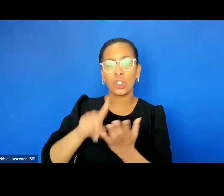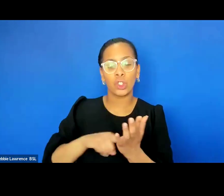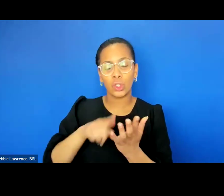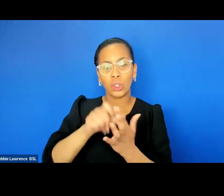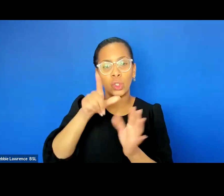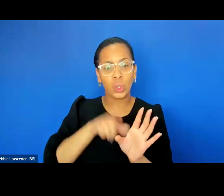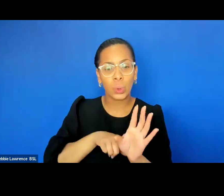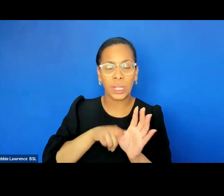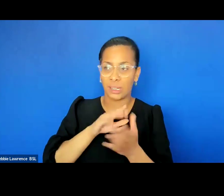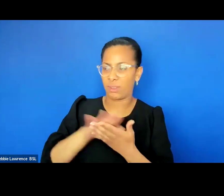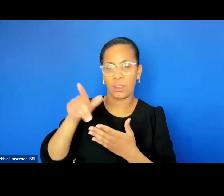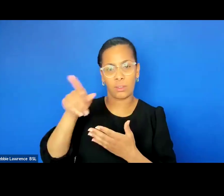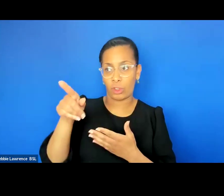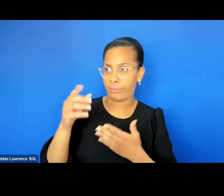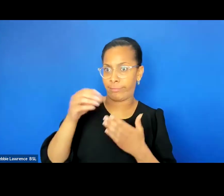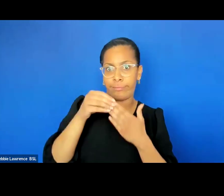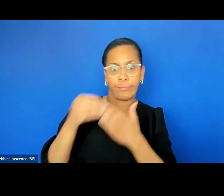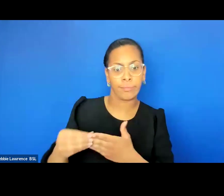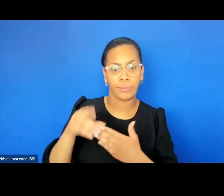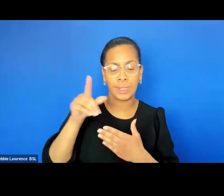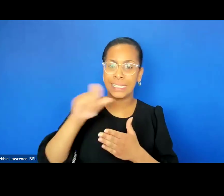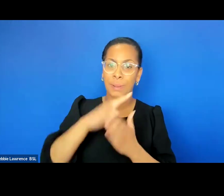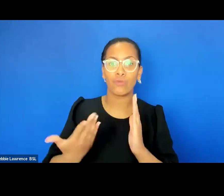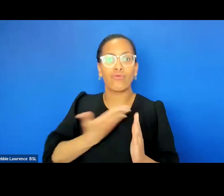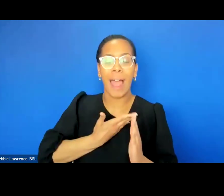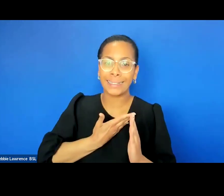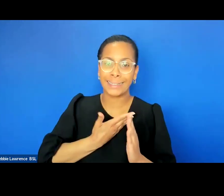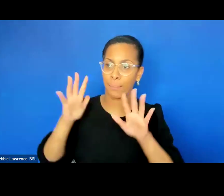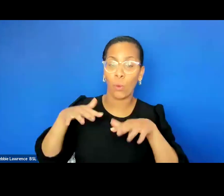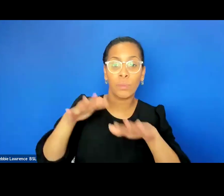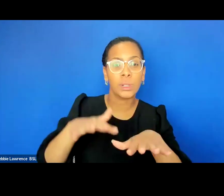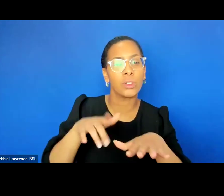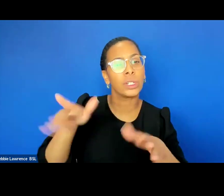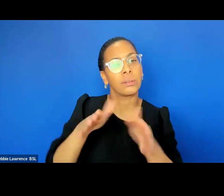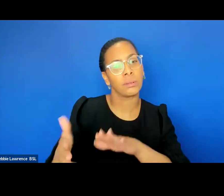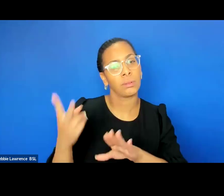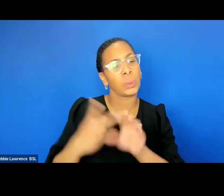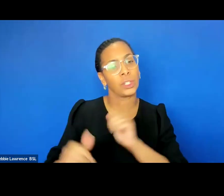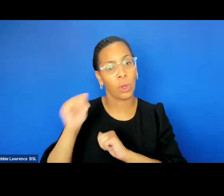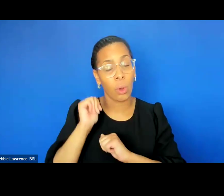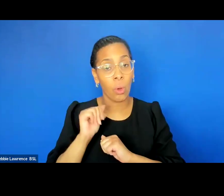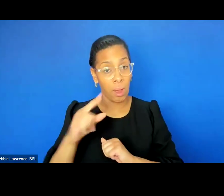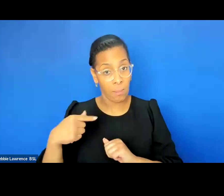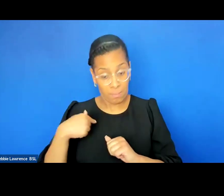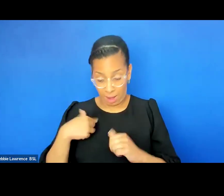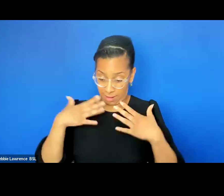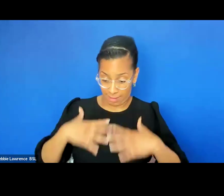rights movement, a famous American activist who we sadly lost two years ago. As my disease was progressing and I saw many of